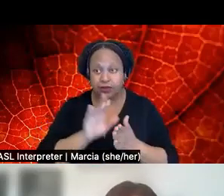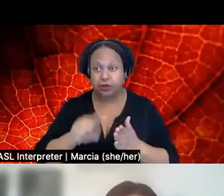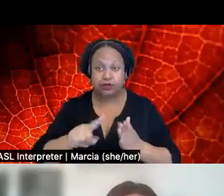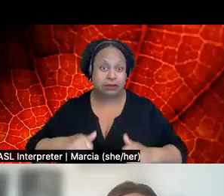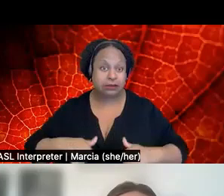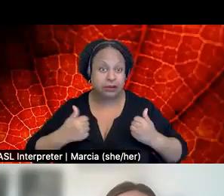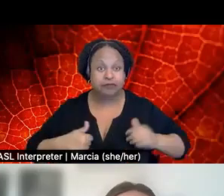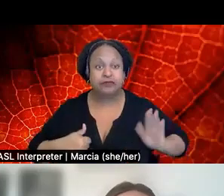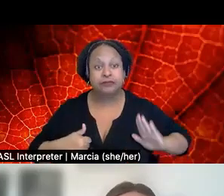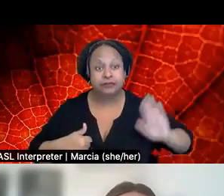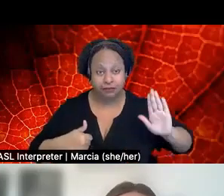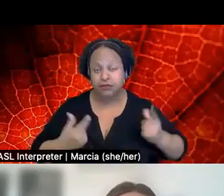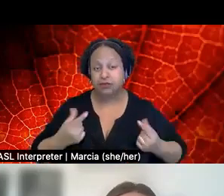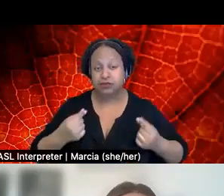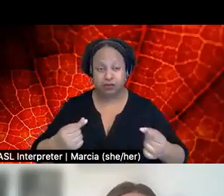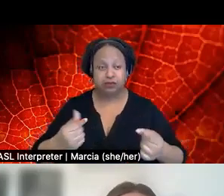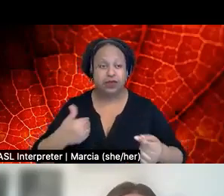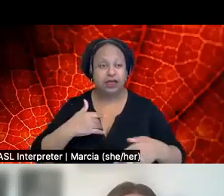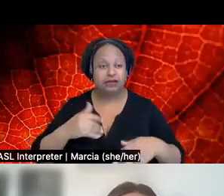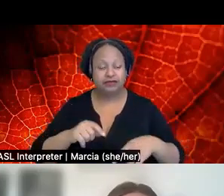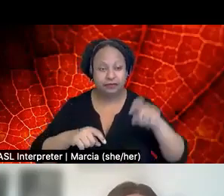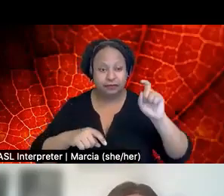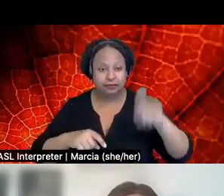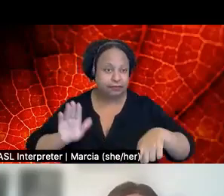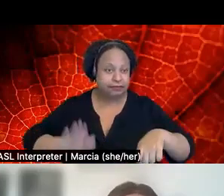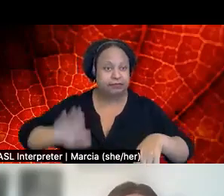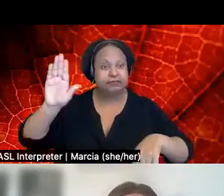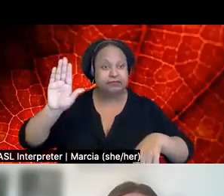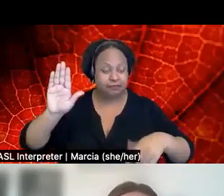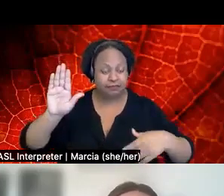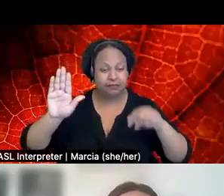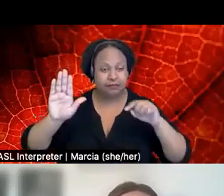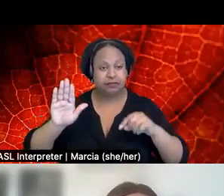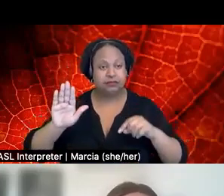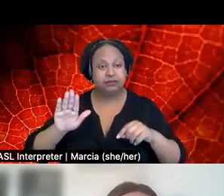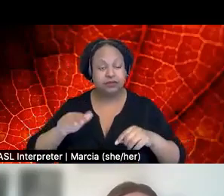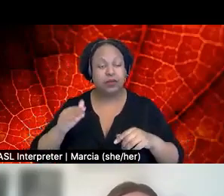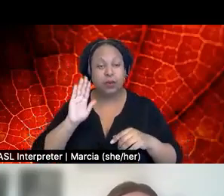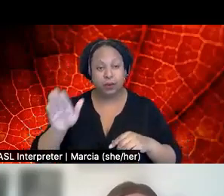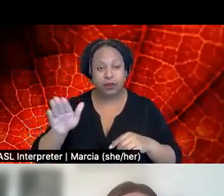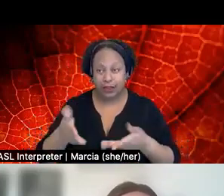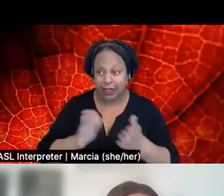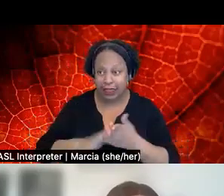you can use the raise hand feature and you'll be asked to unmute yourself.